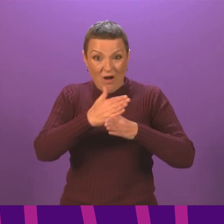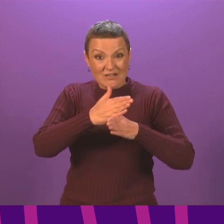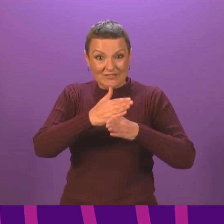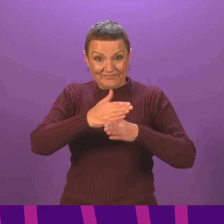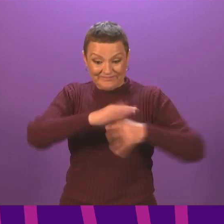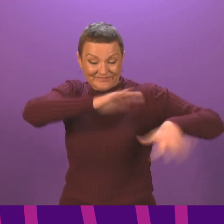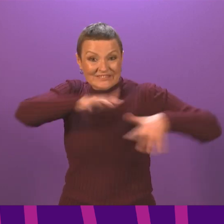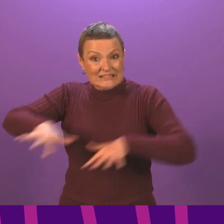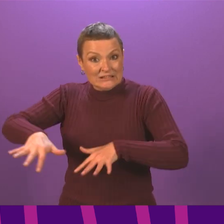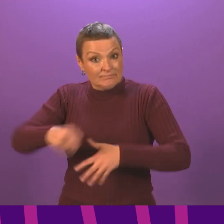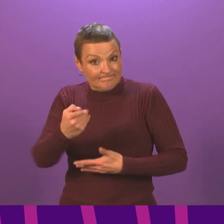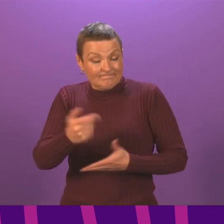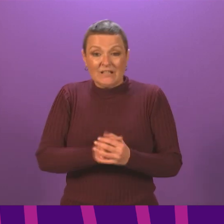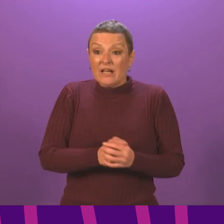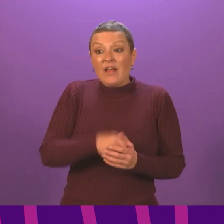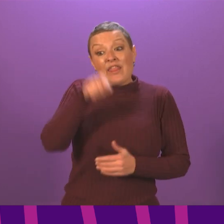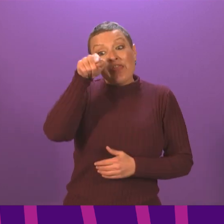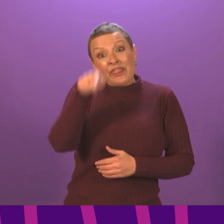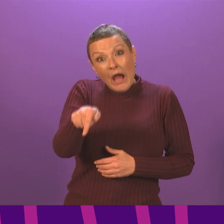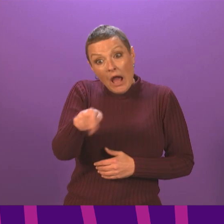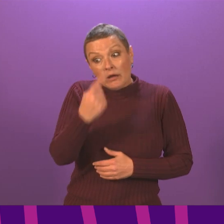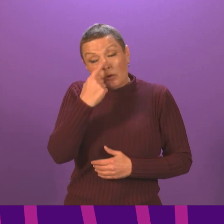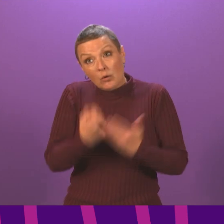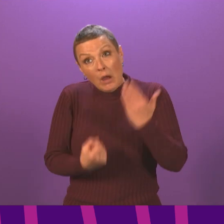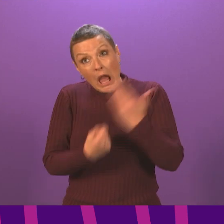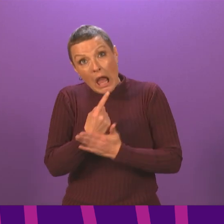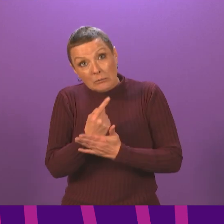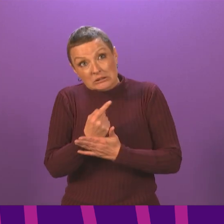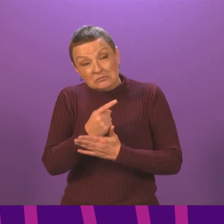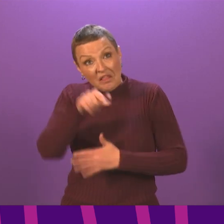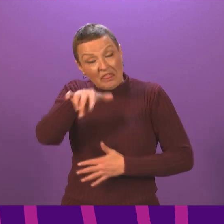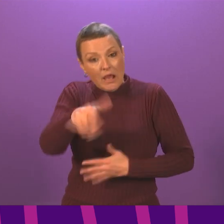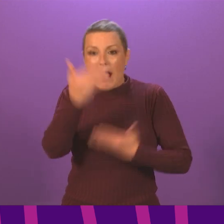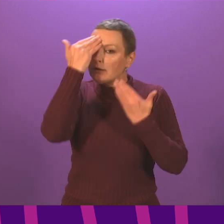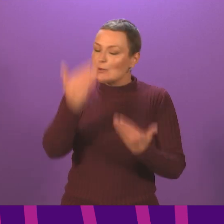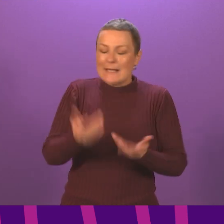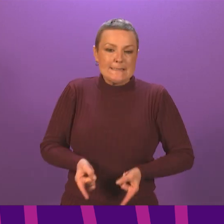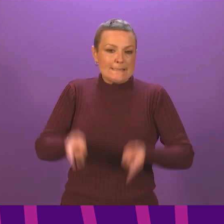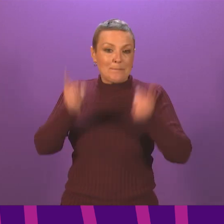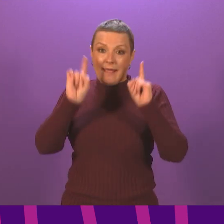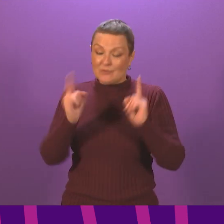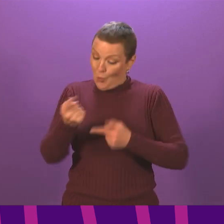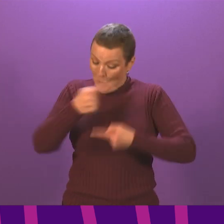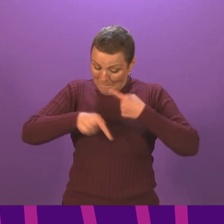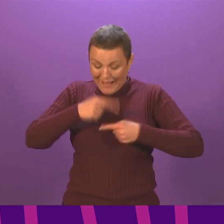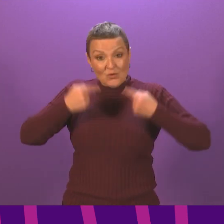work offshore. Whether that offshore testing could be undertaken depends, again, on the